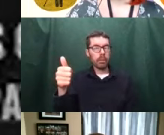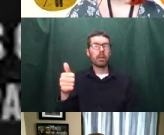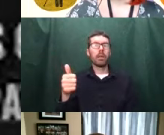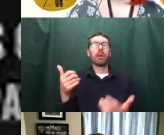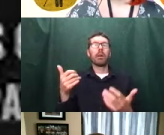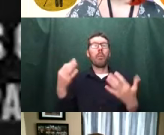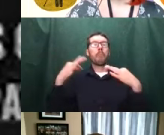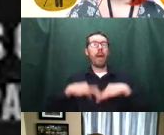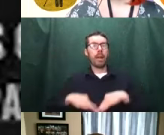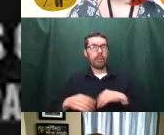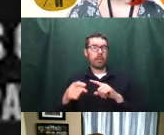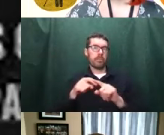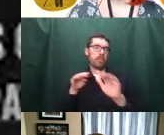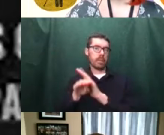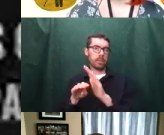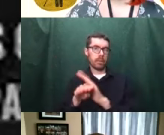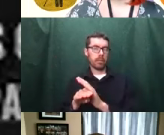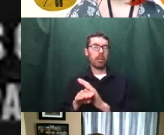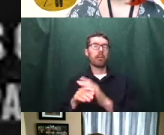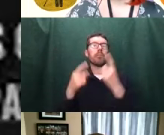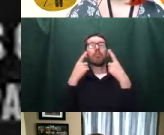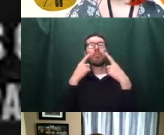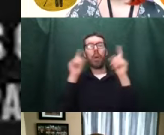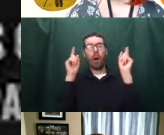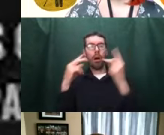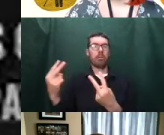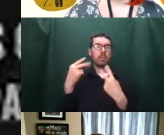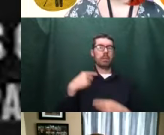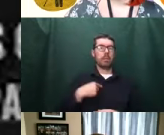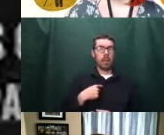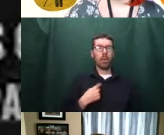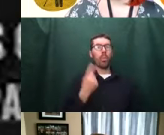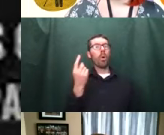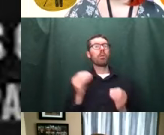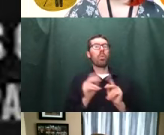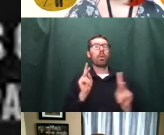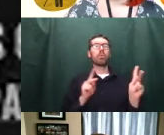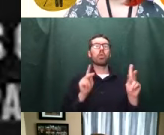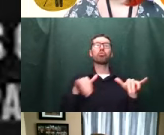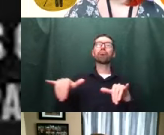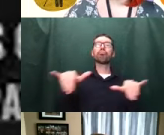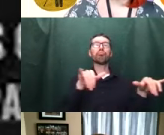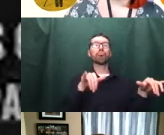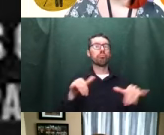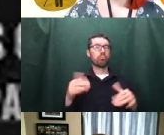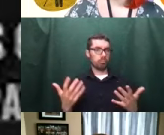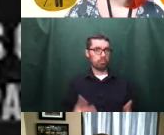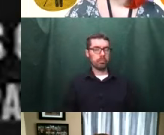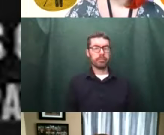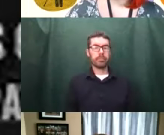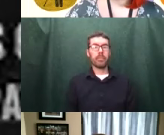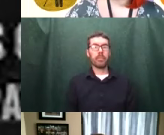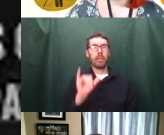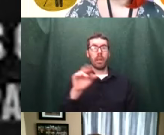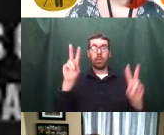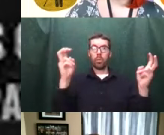be able to see me as simply another person? So this quote was so powerful, I'm thinking